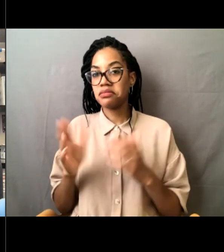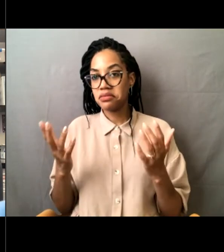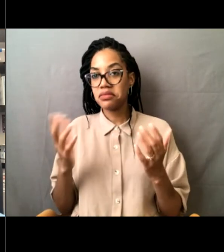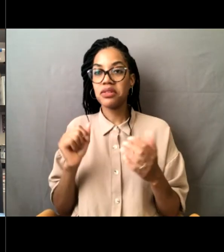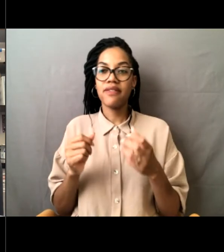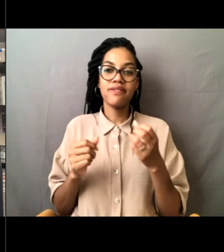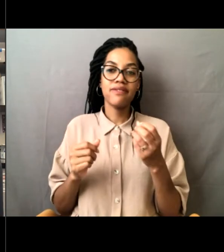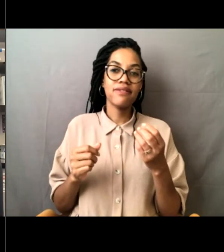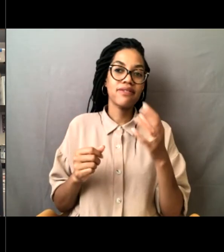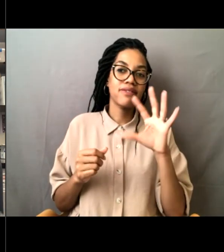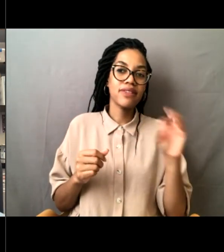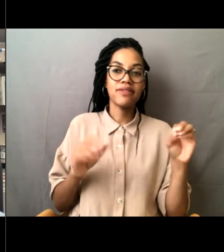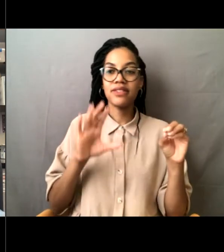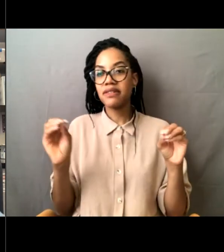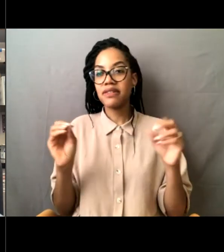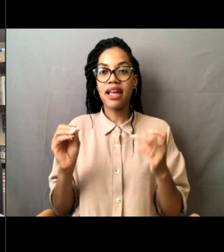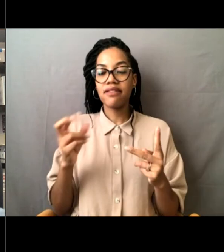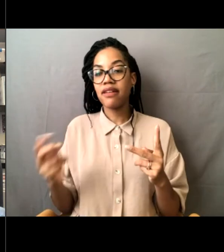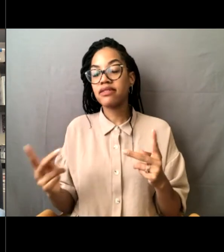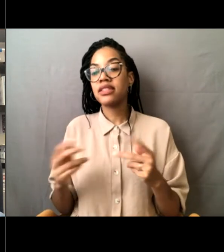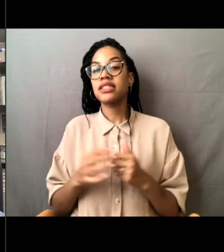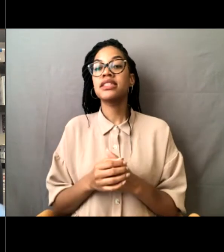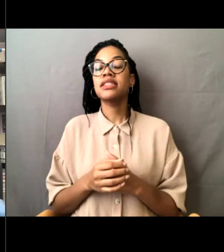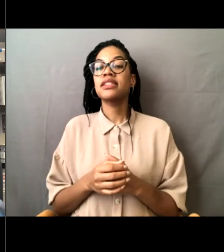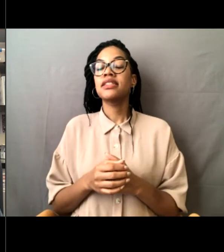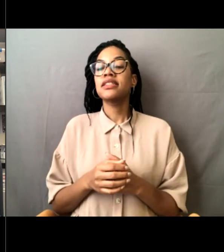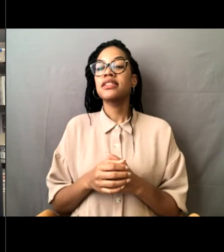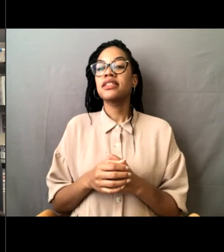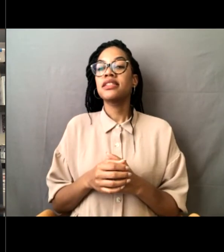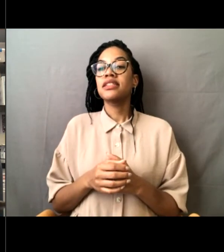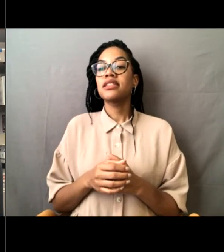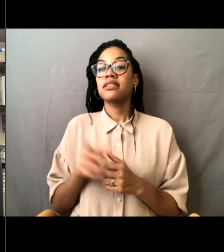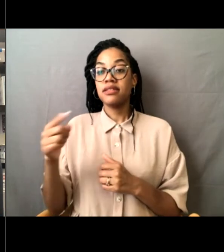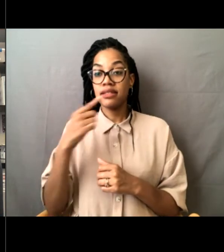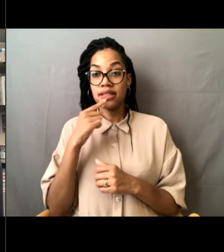Theodore is thinking maybe the gills give you some information.